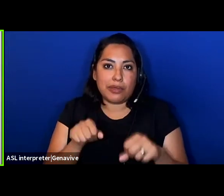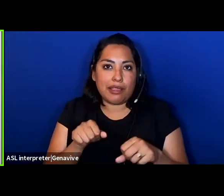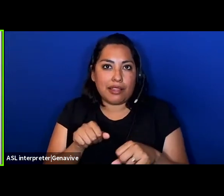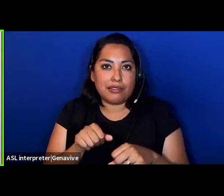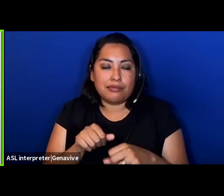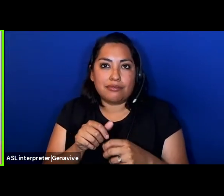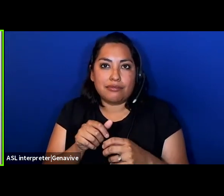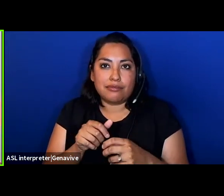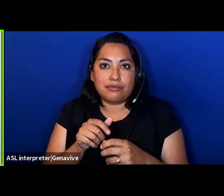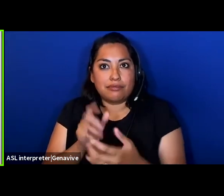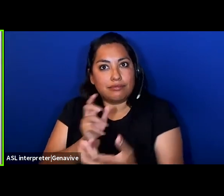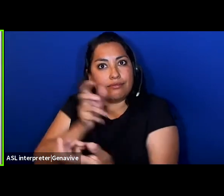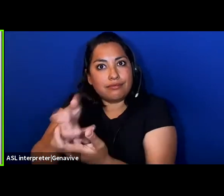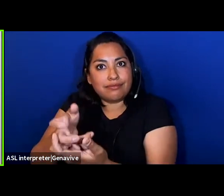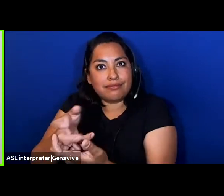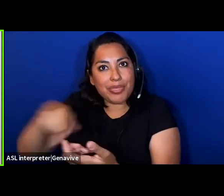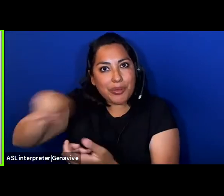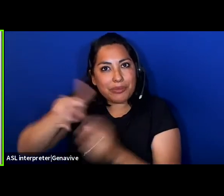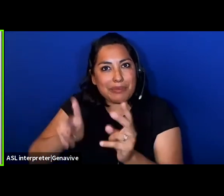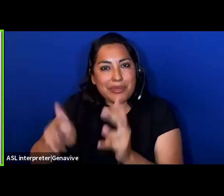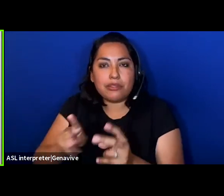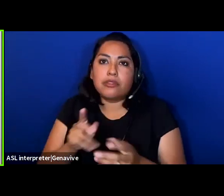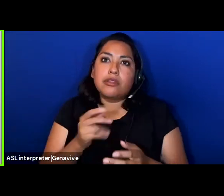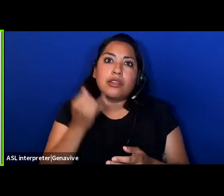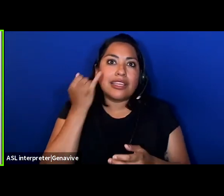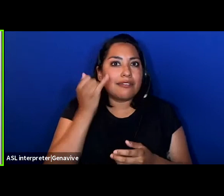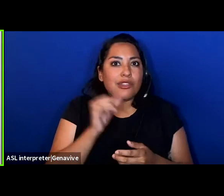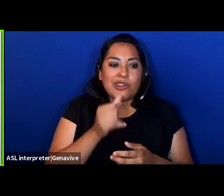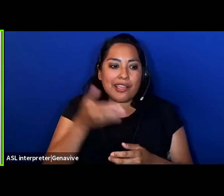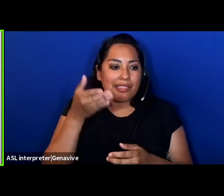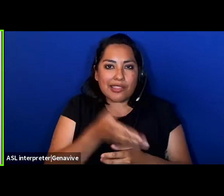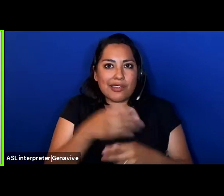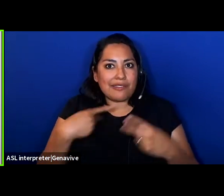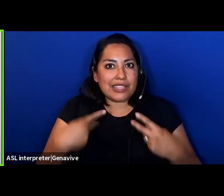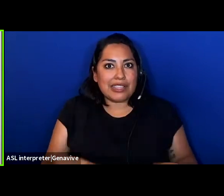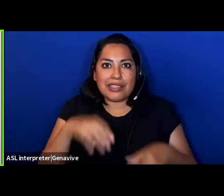about the people who aren't physically in the room with us and it is really important to recognize